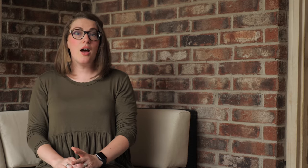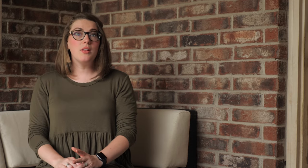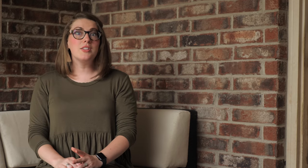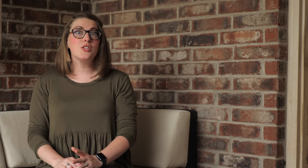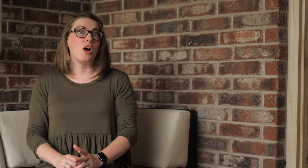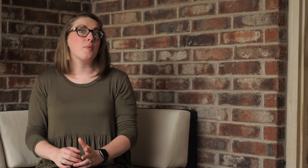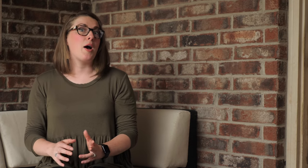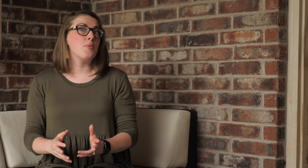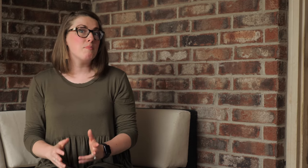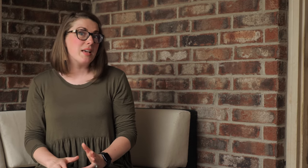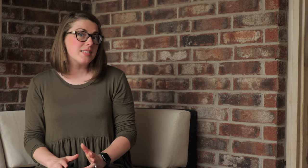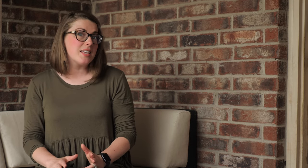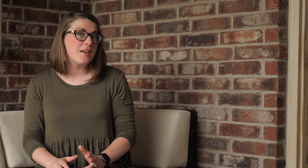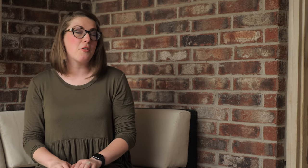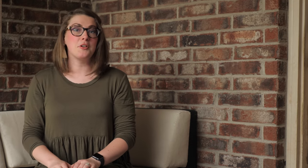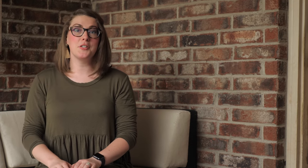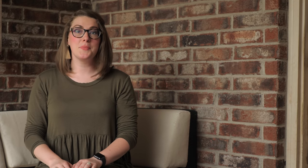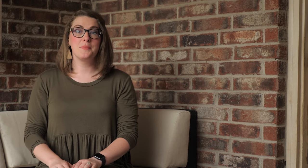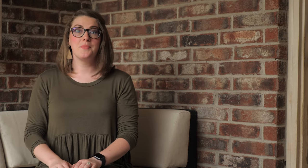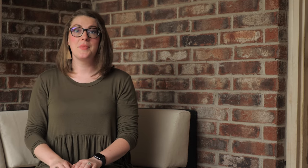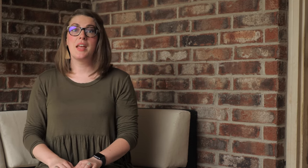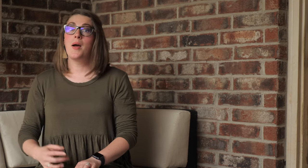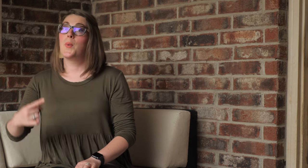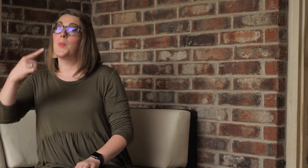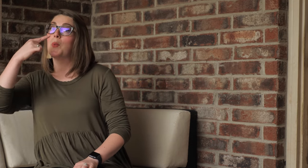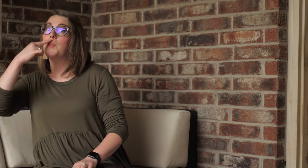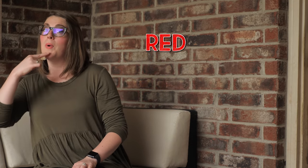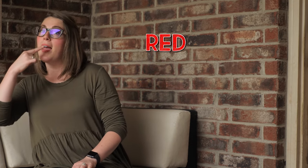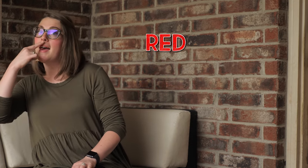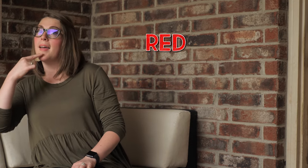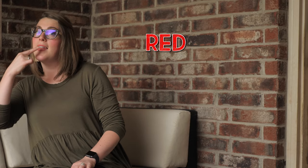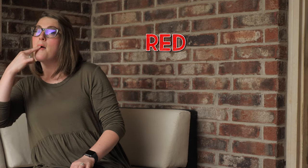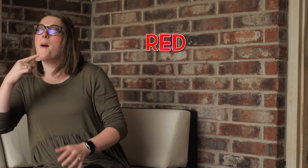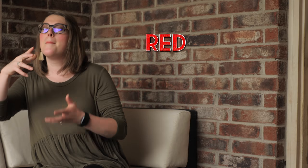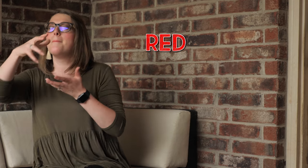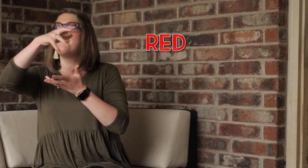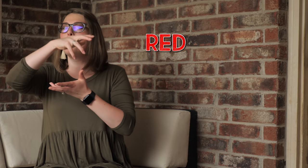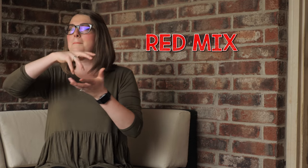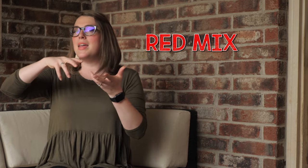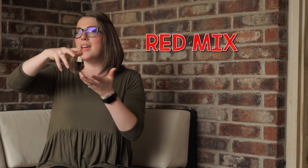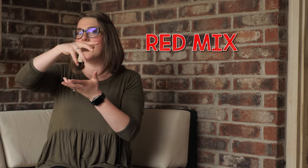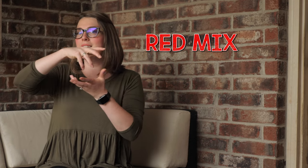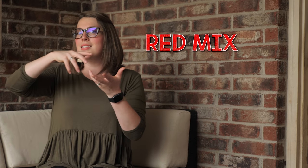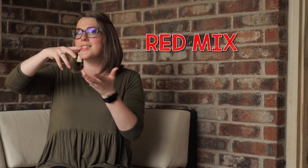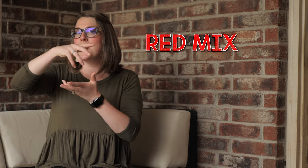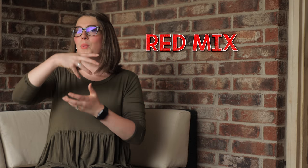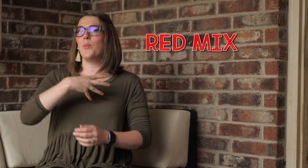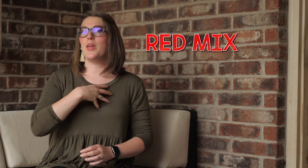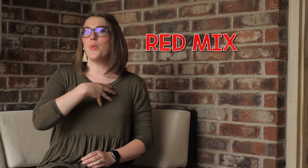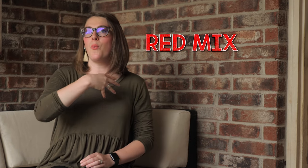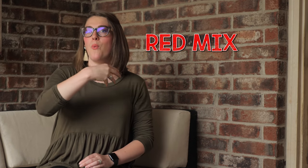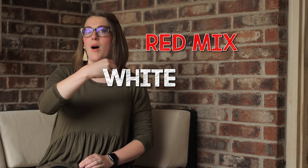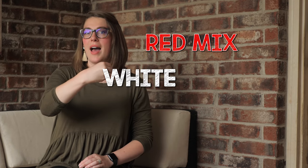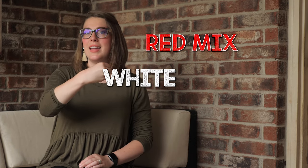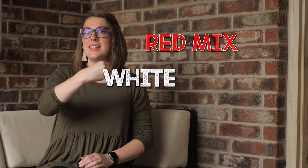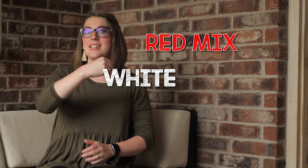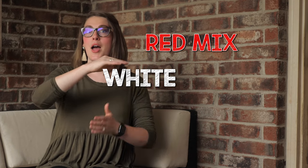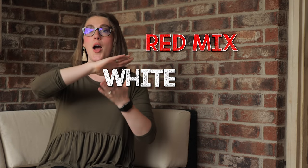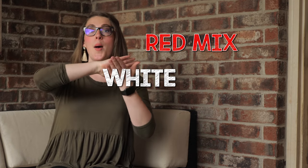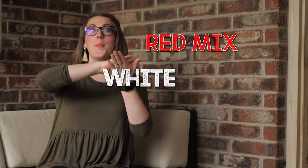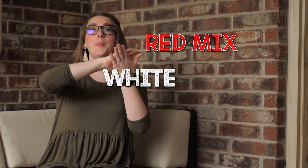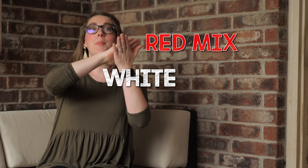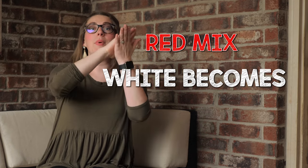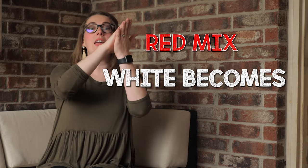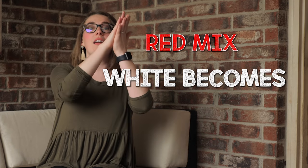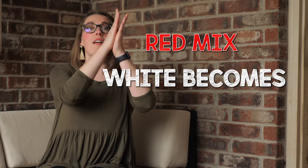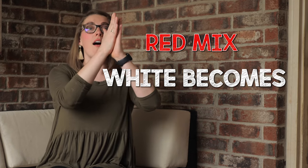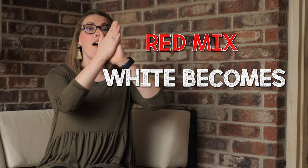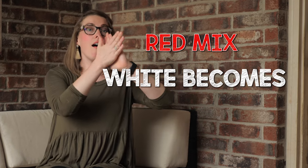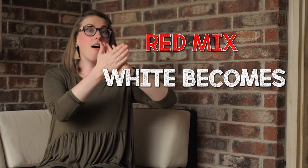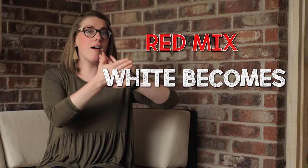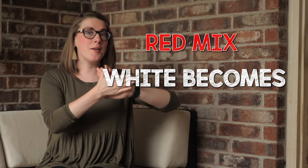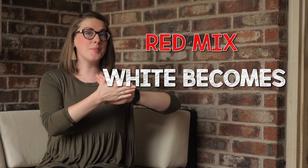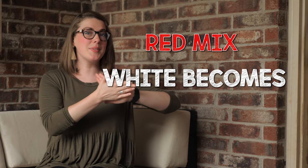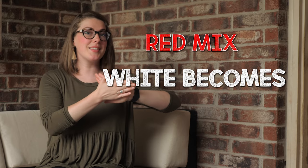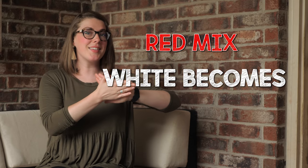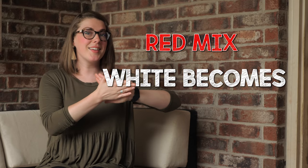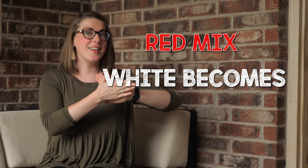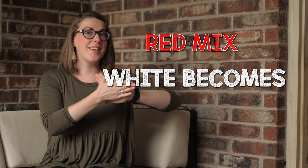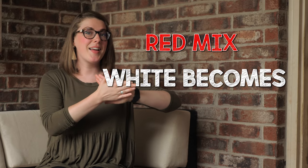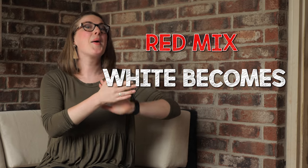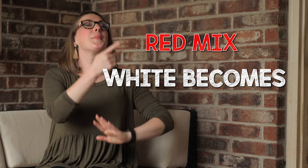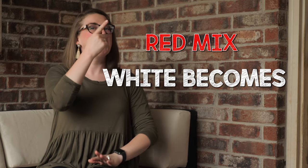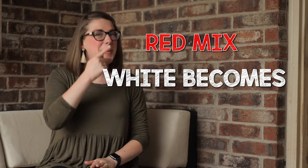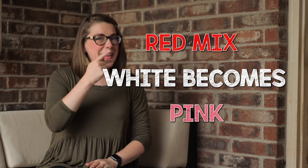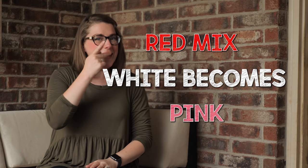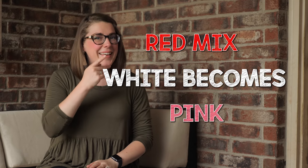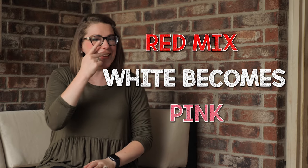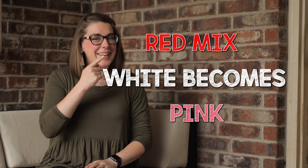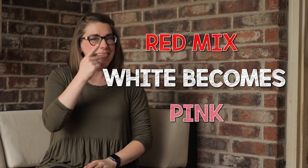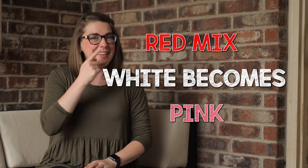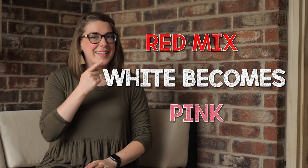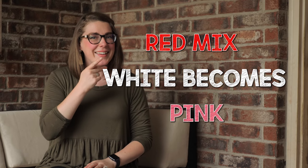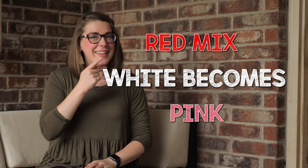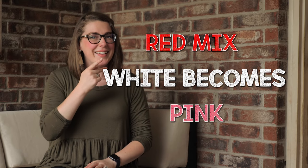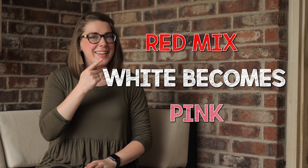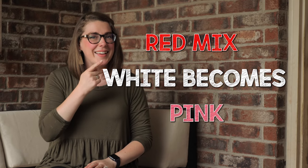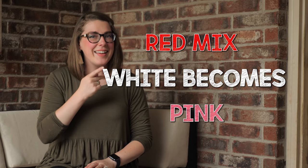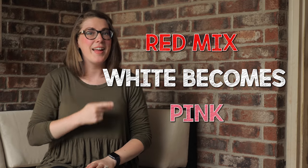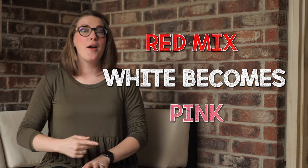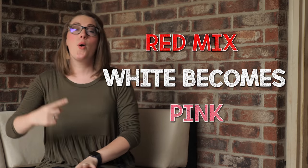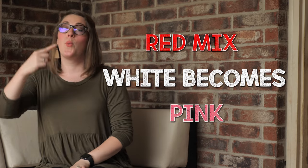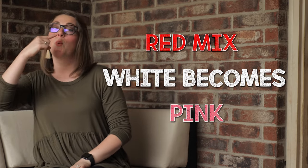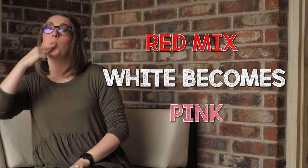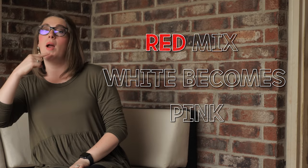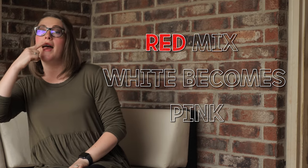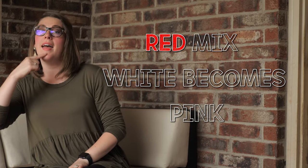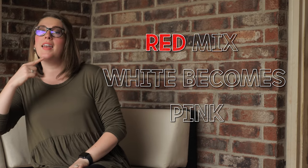Now lets talk about mixing colors. RED MIX with WHITE BECOMES PINK